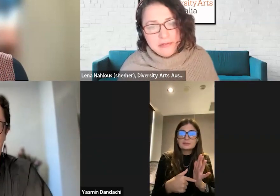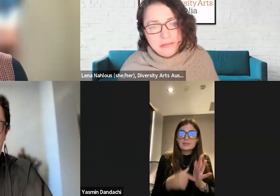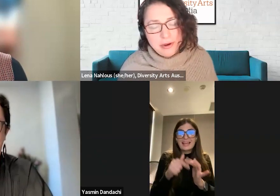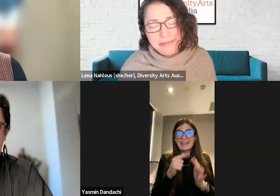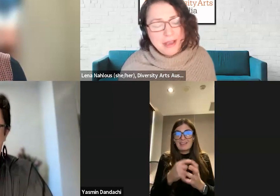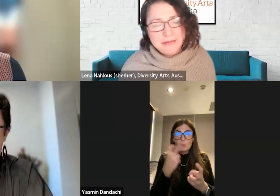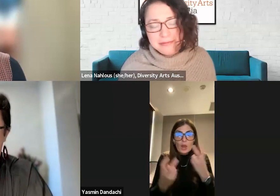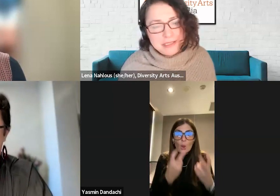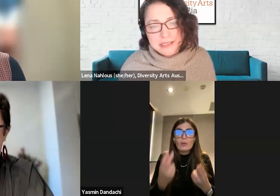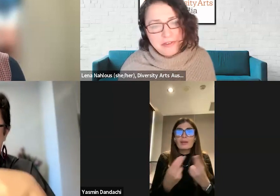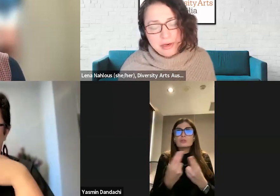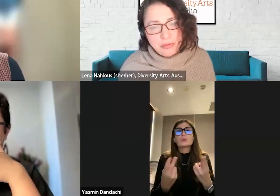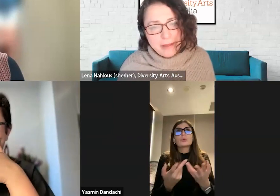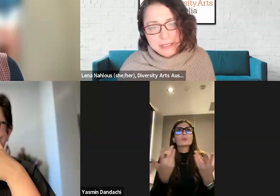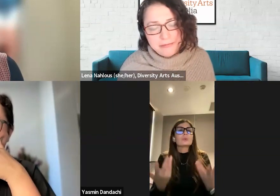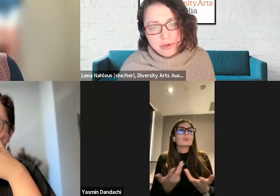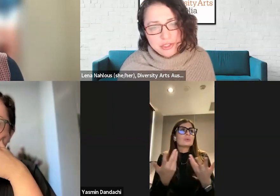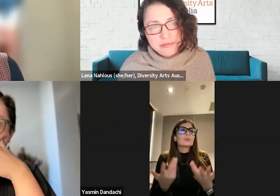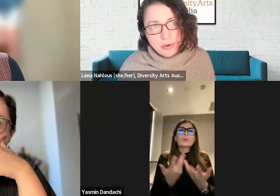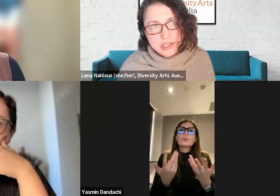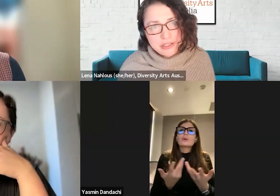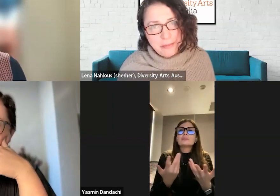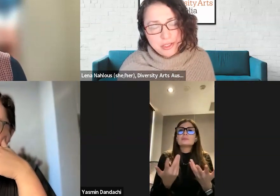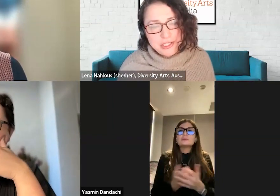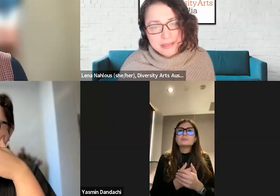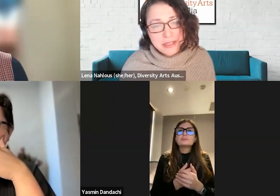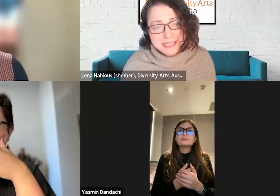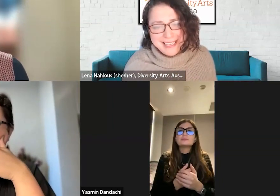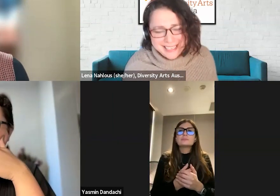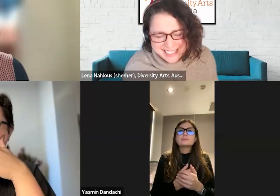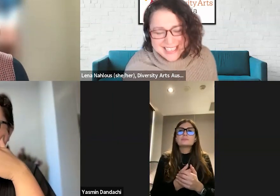This is a very rambly version of the question. Apologies, I might start.